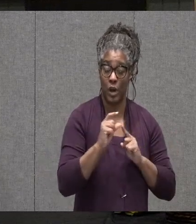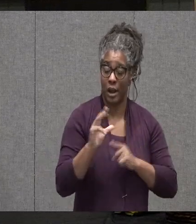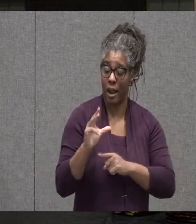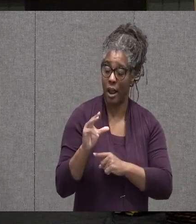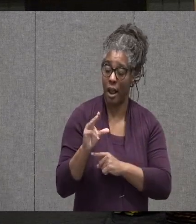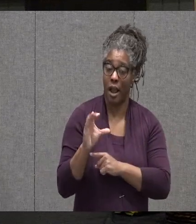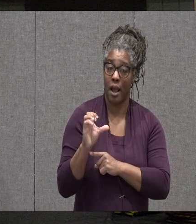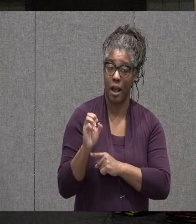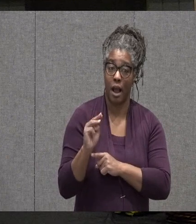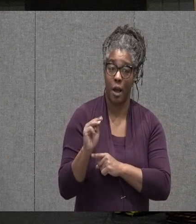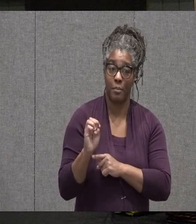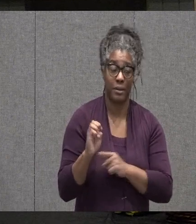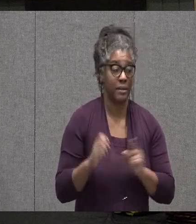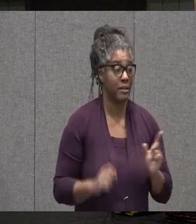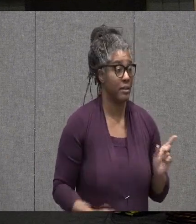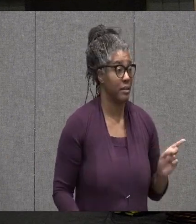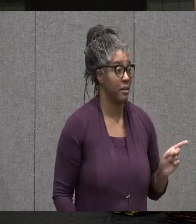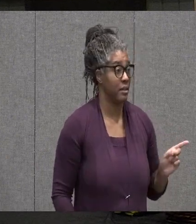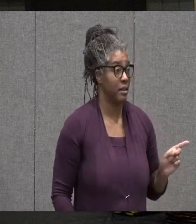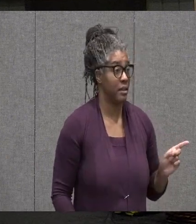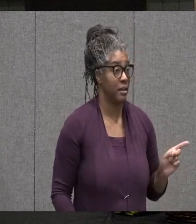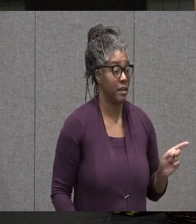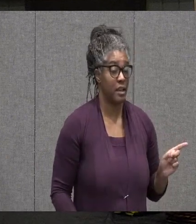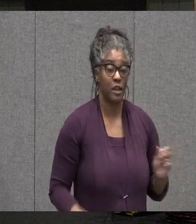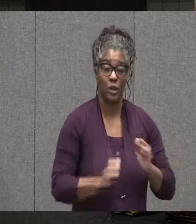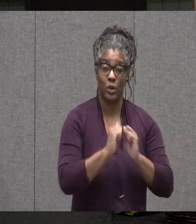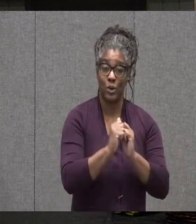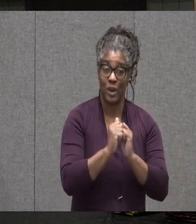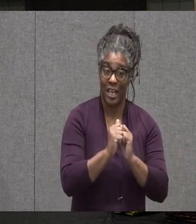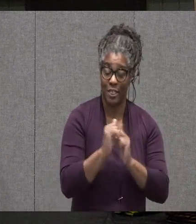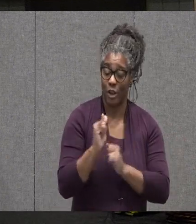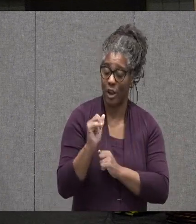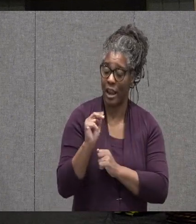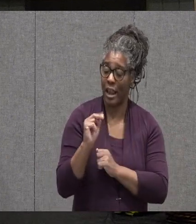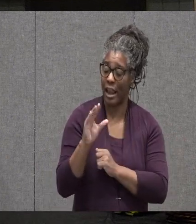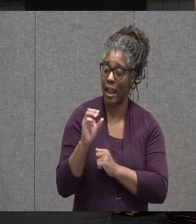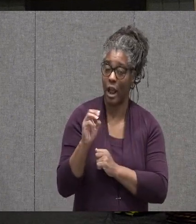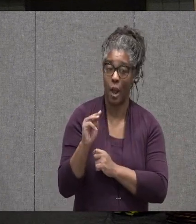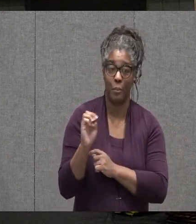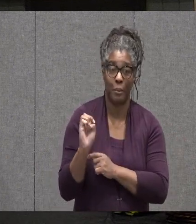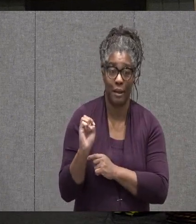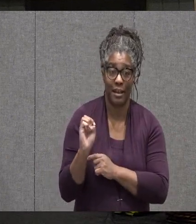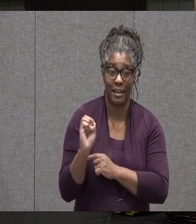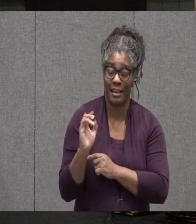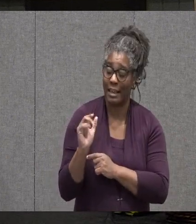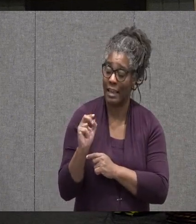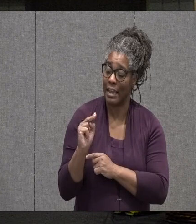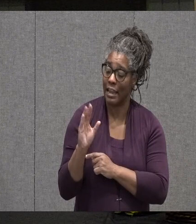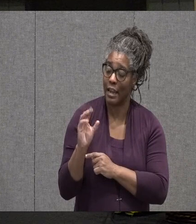Exactly, let's say it all together. Income. Say it a little faster. Income.